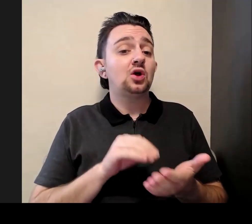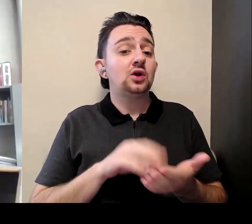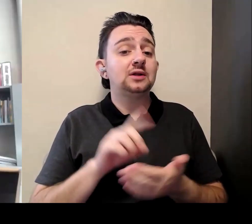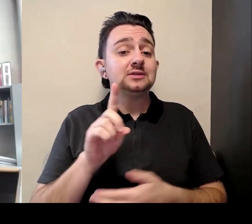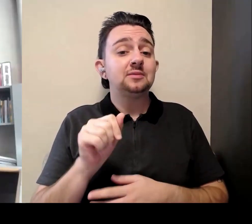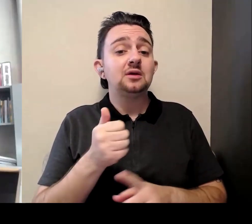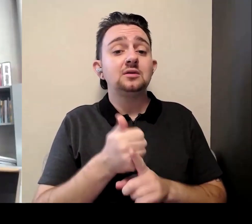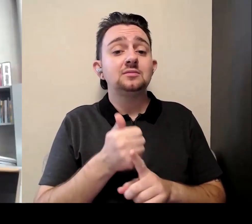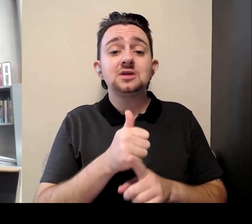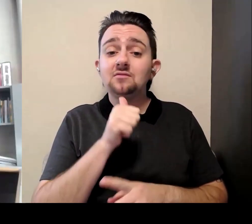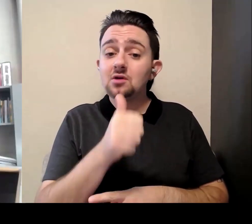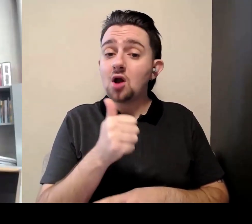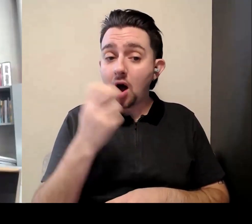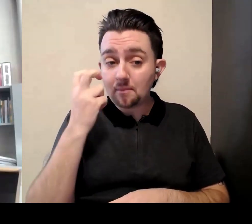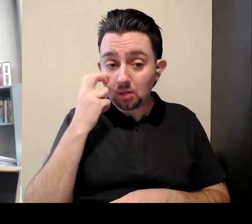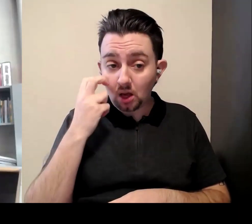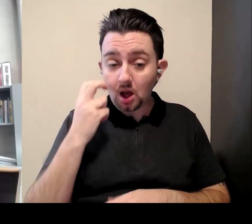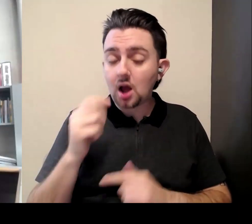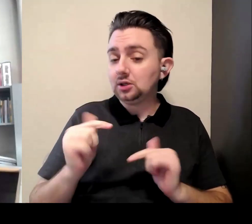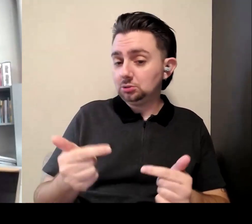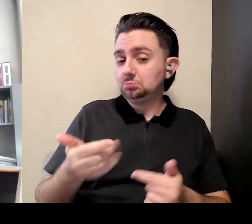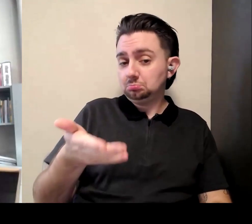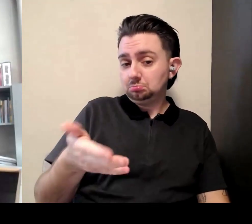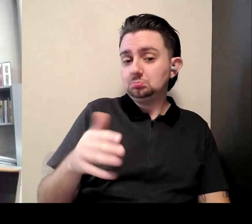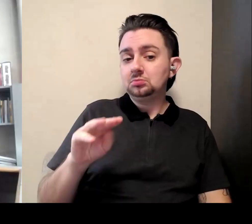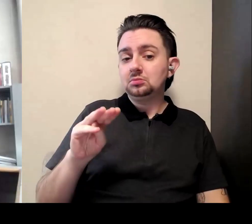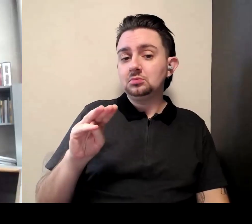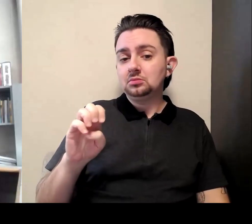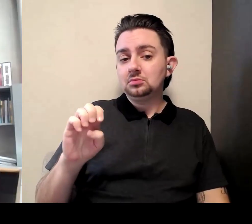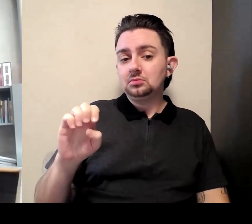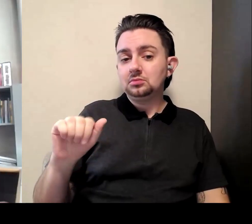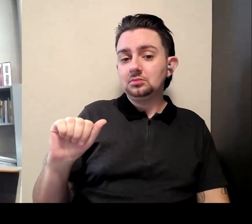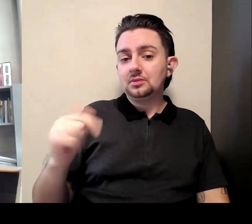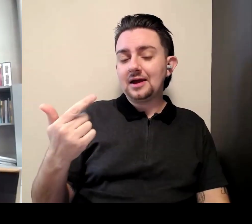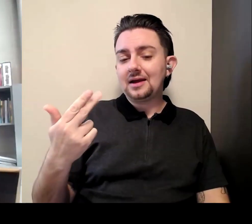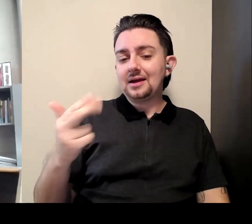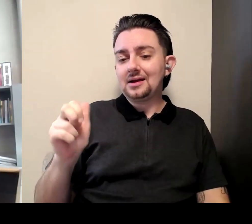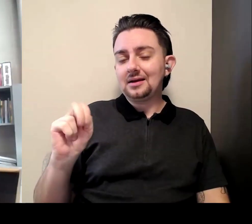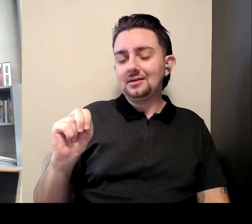Okay, so I will take this question. This is Meaghan Adams. I'll take this and answer it pretty quick.